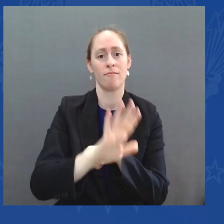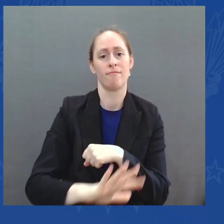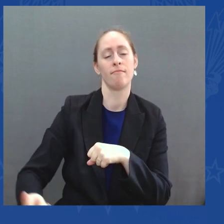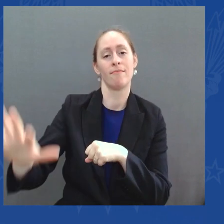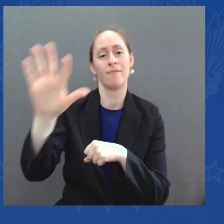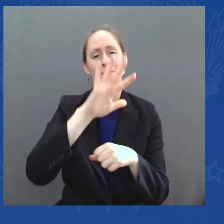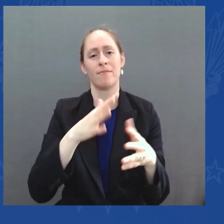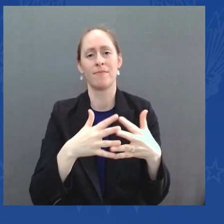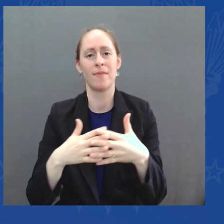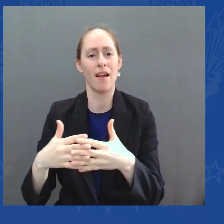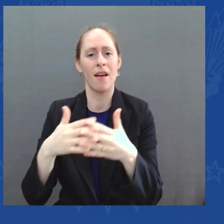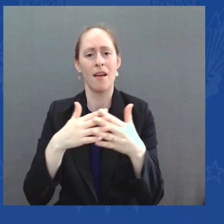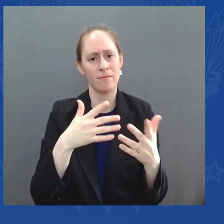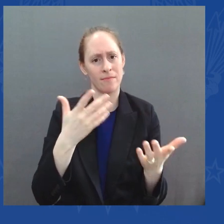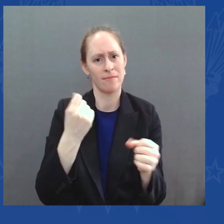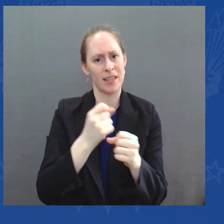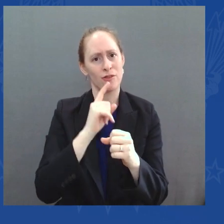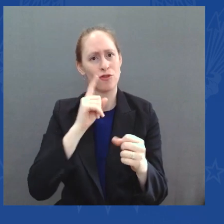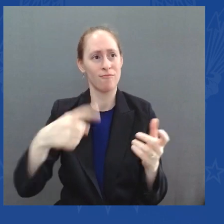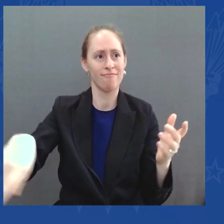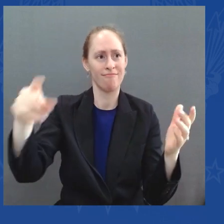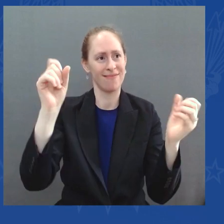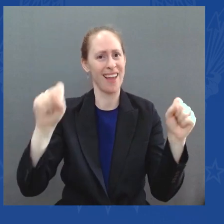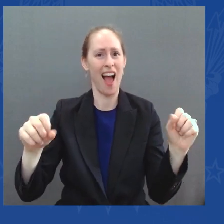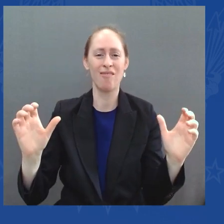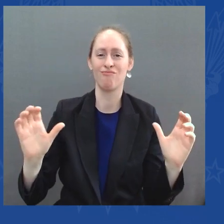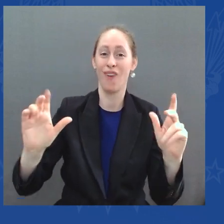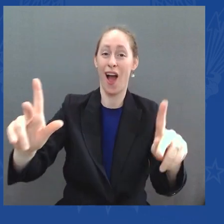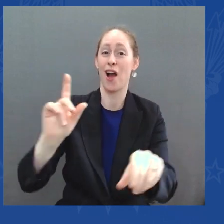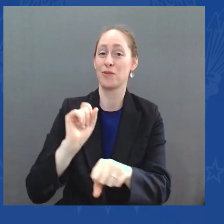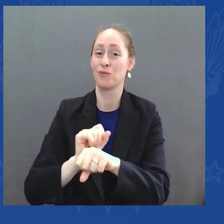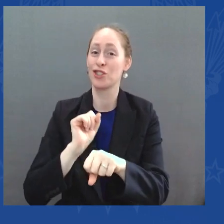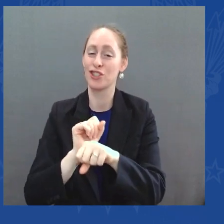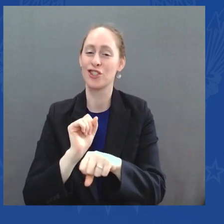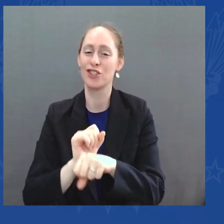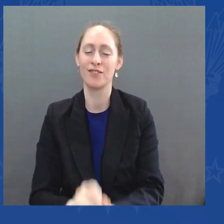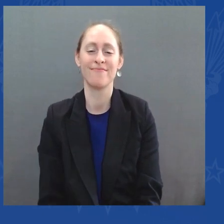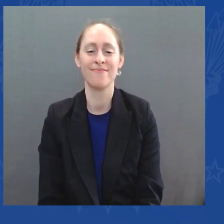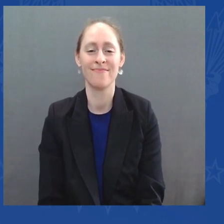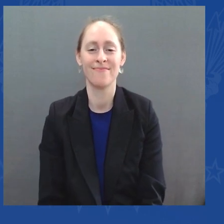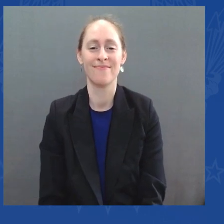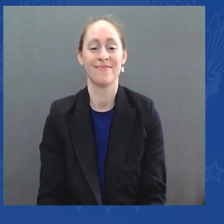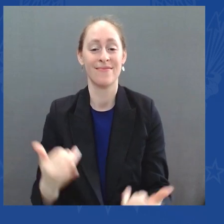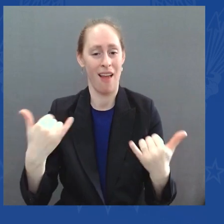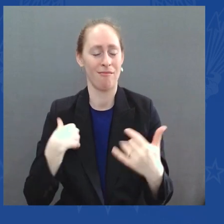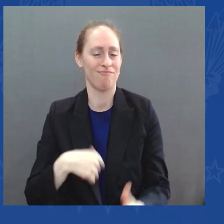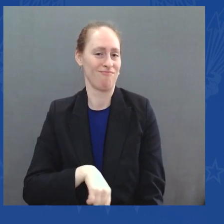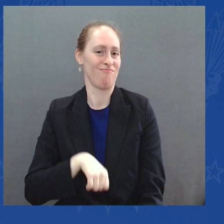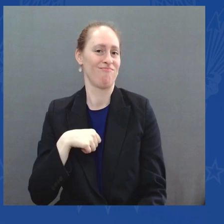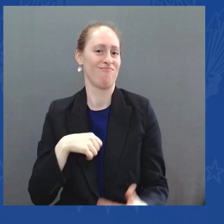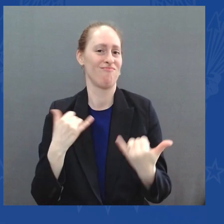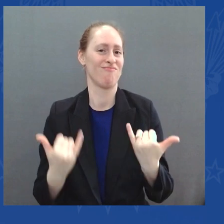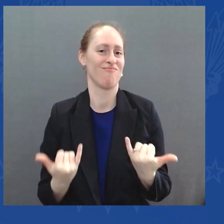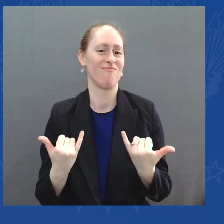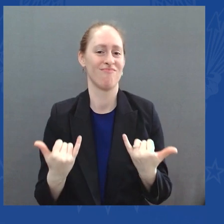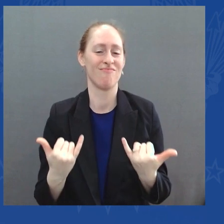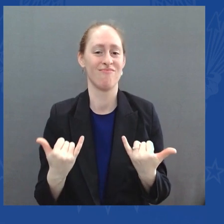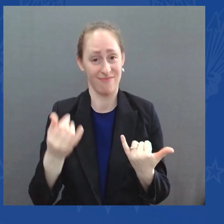And today is a proud moment. But today is just the beginning to continue what you've already established,